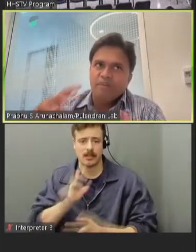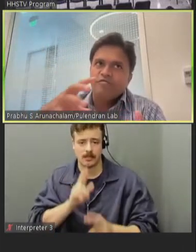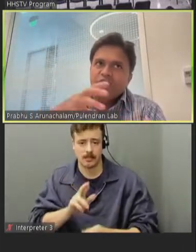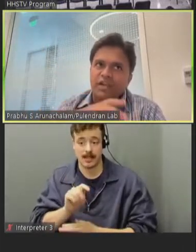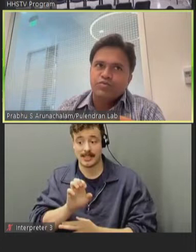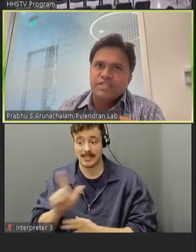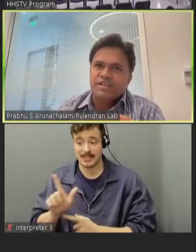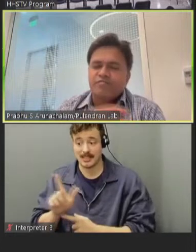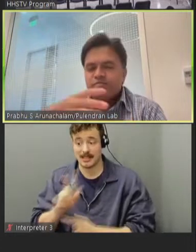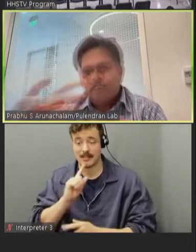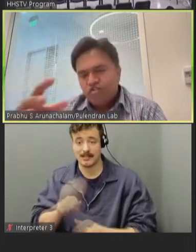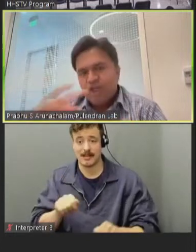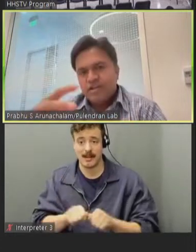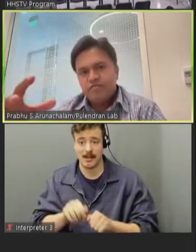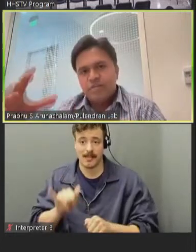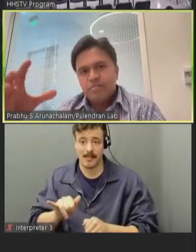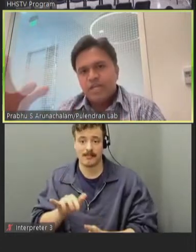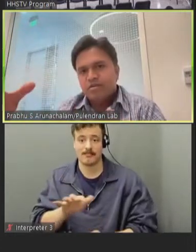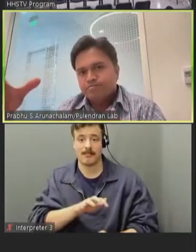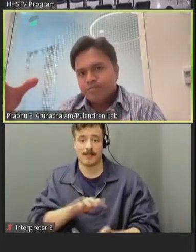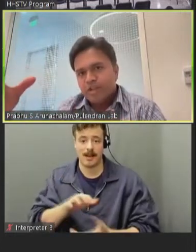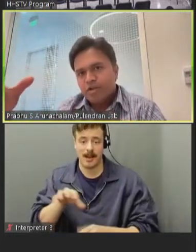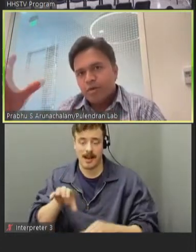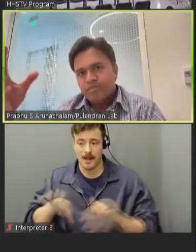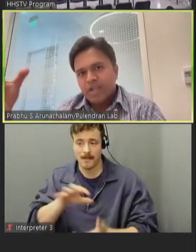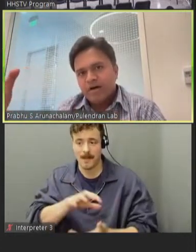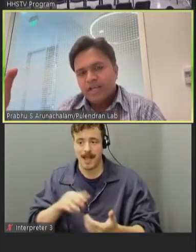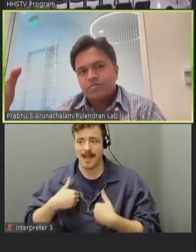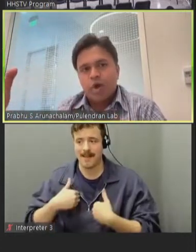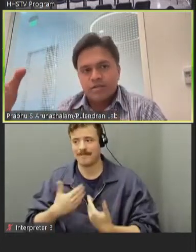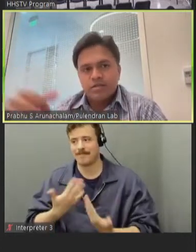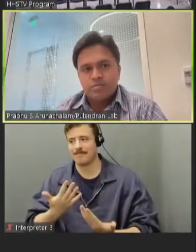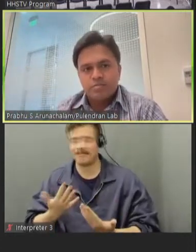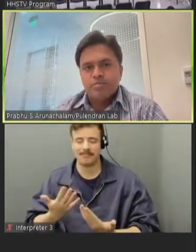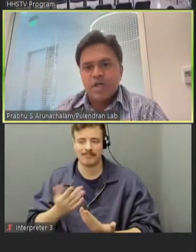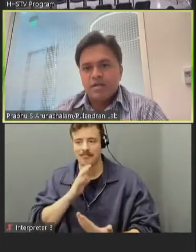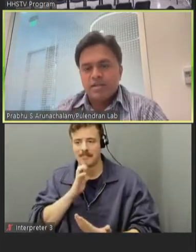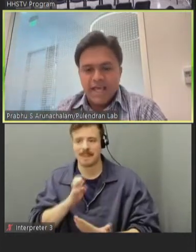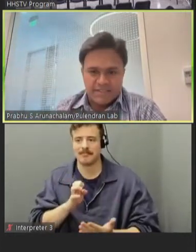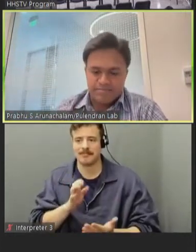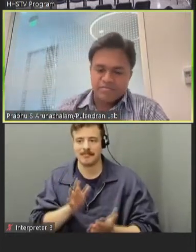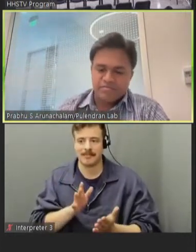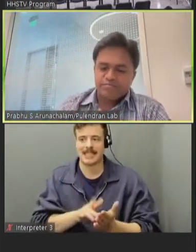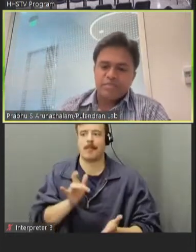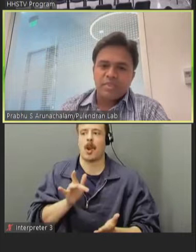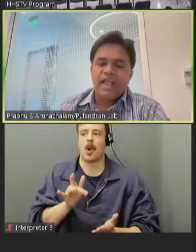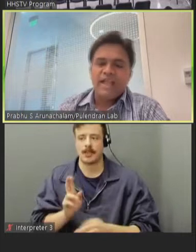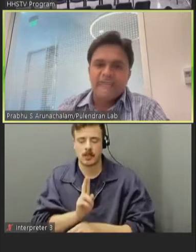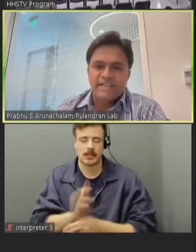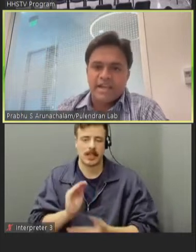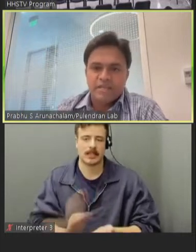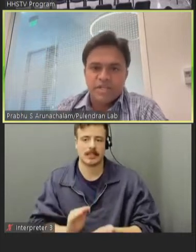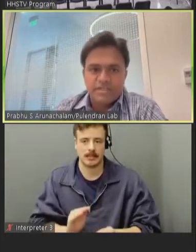that adjuvants have relatively been exploited less. Next slide, please.